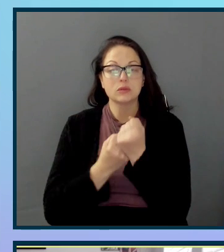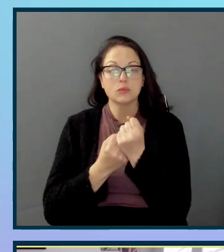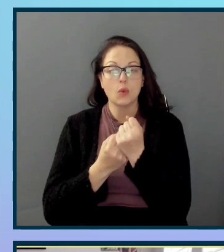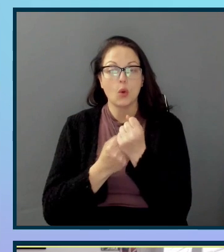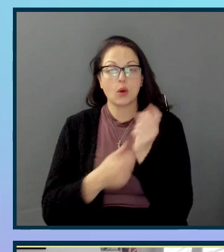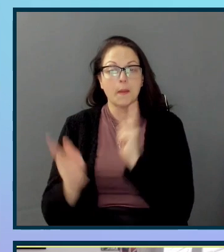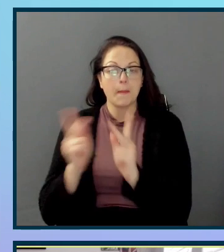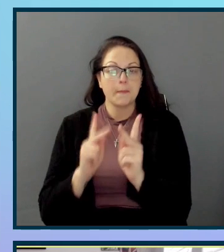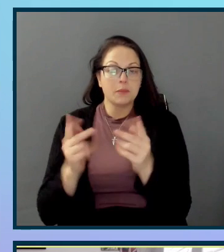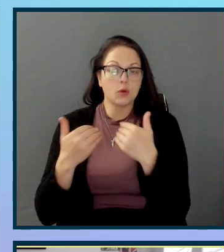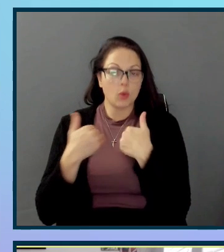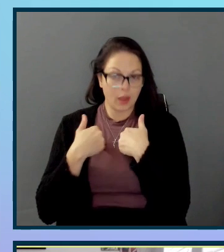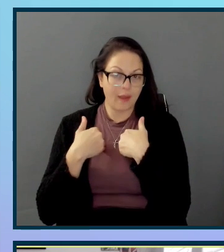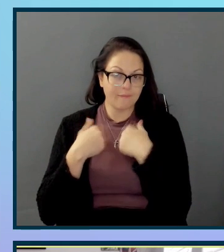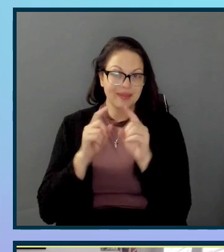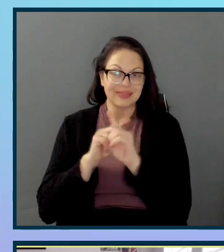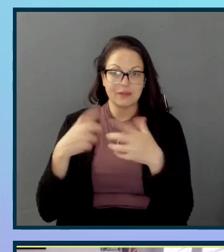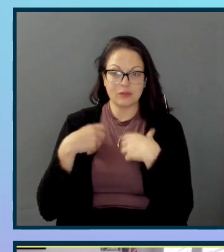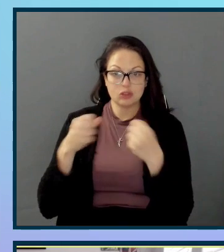who have those differing strengths and weaknesses?